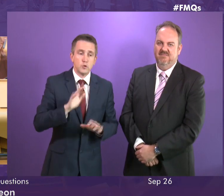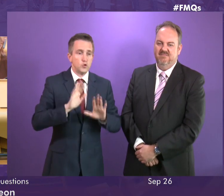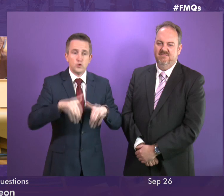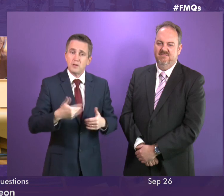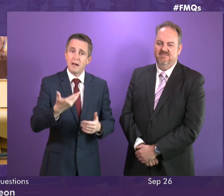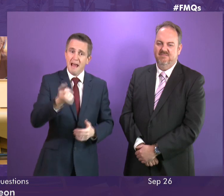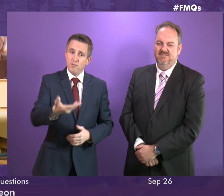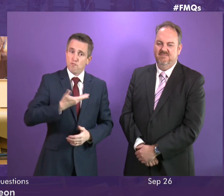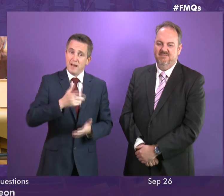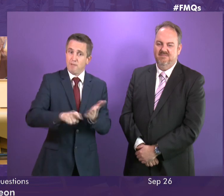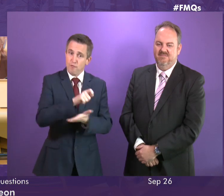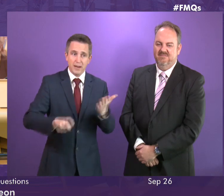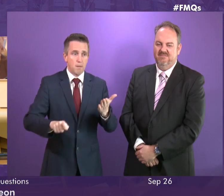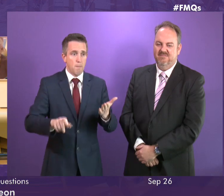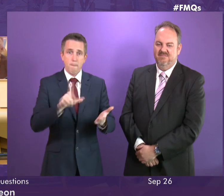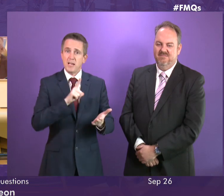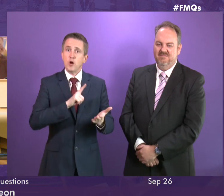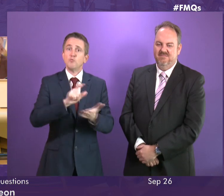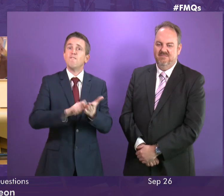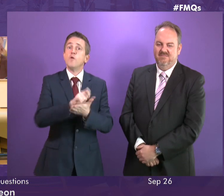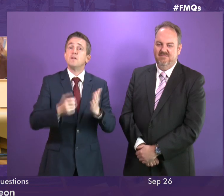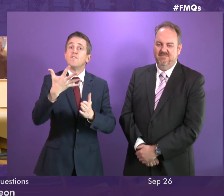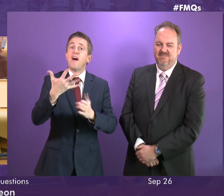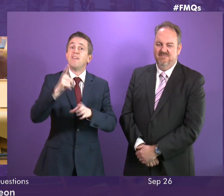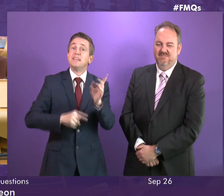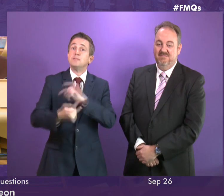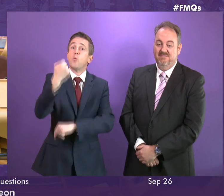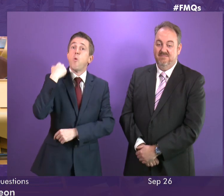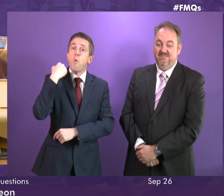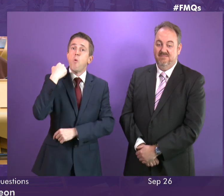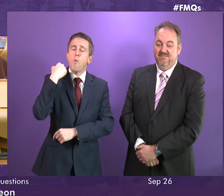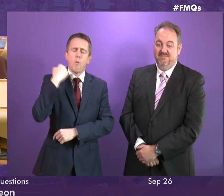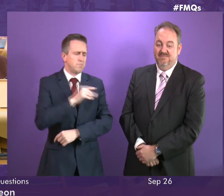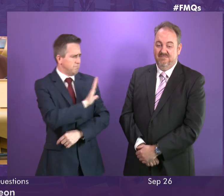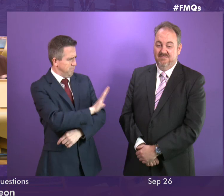a referendum at all, because we chose our future five years ago. The people of the United